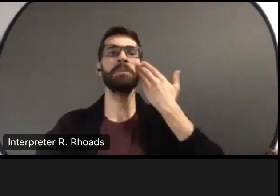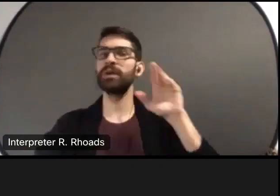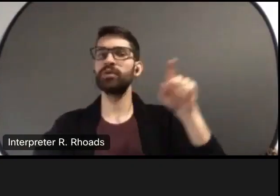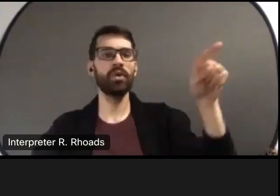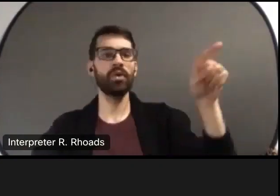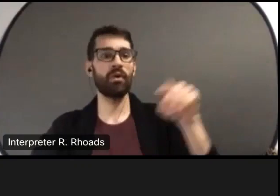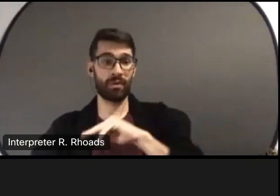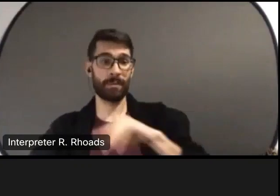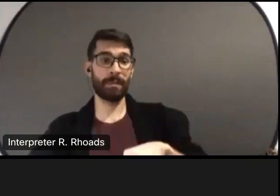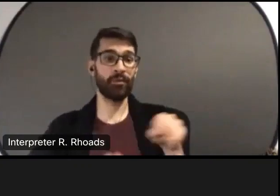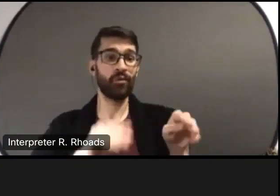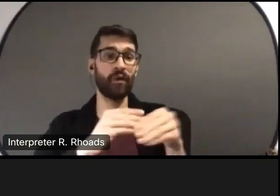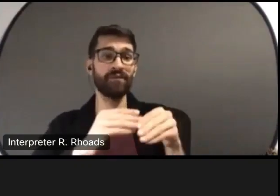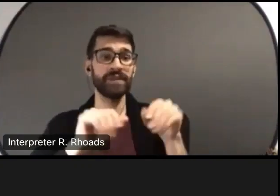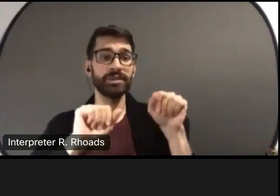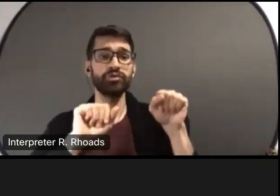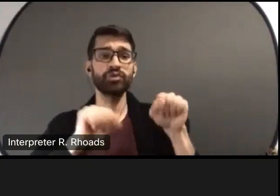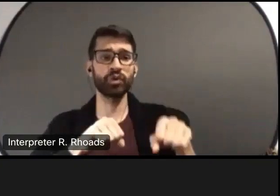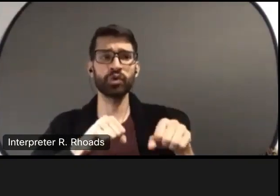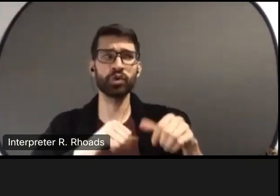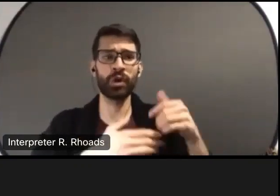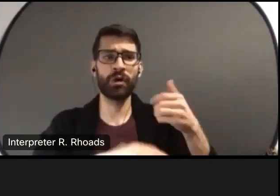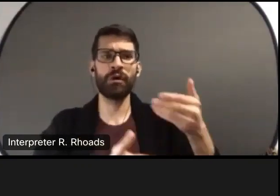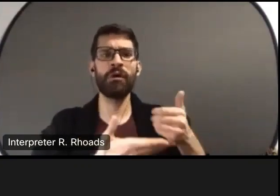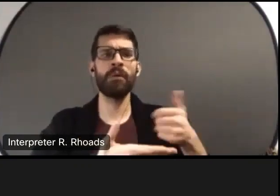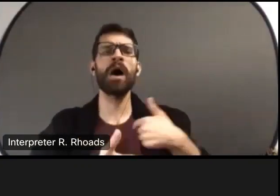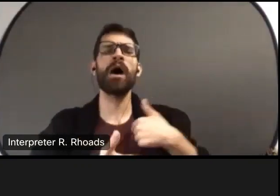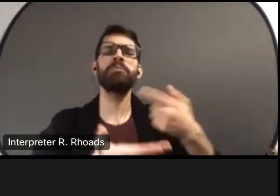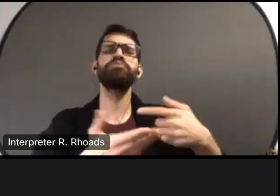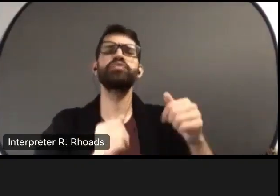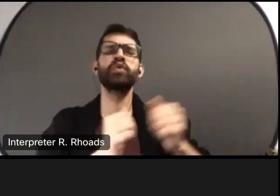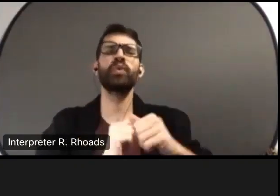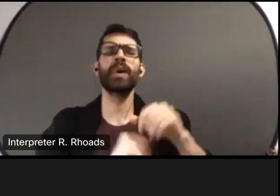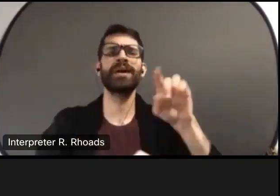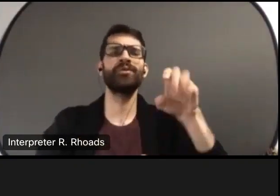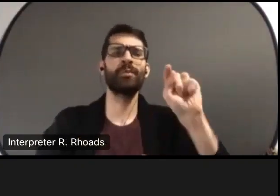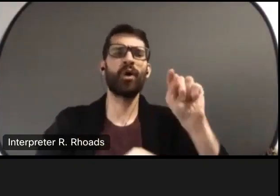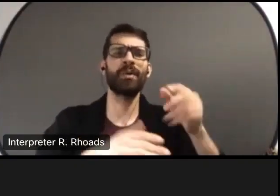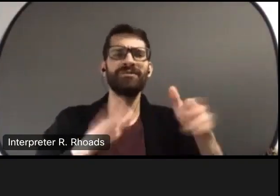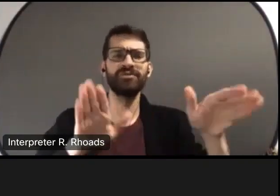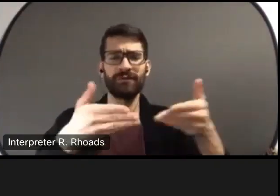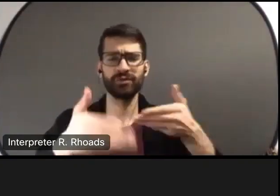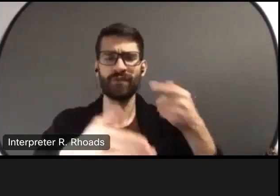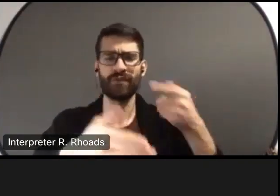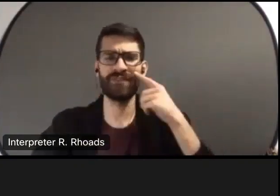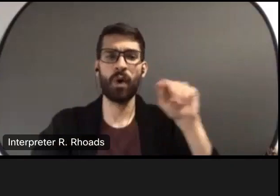in communication with the Department of General Services regarding ANC4C's current office space